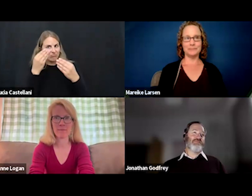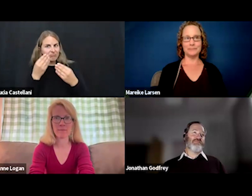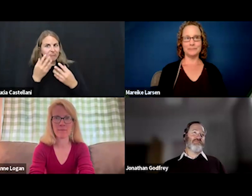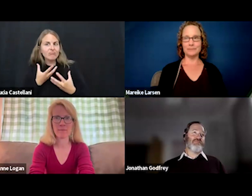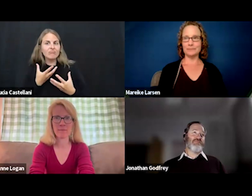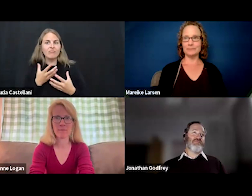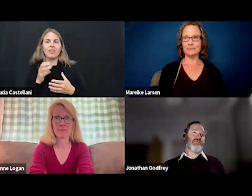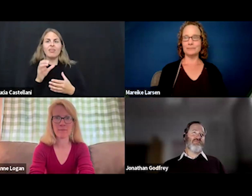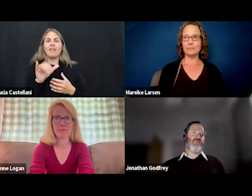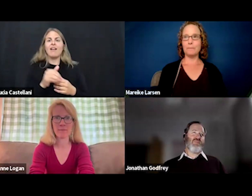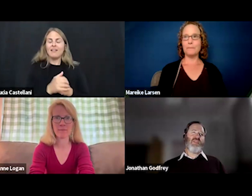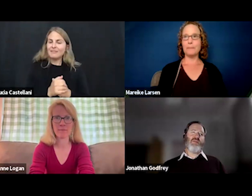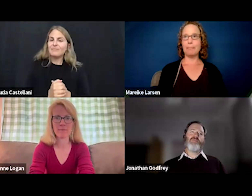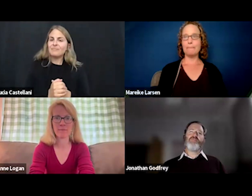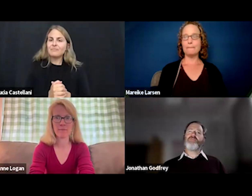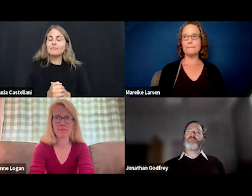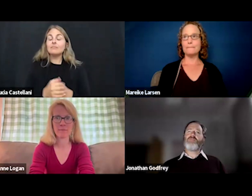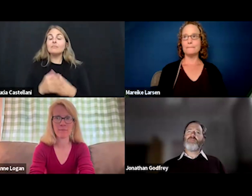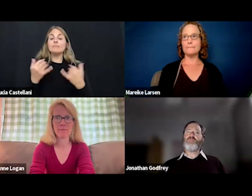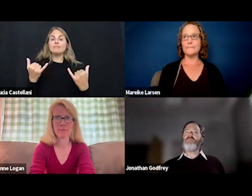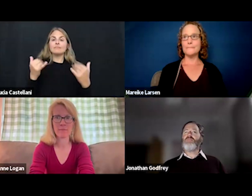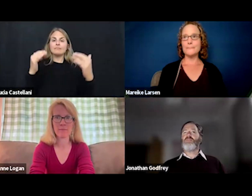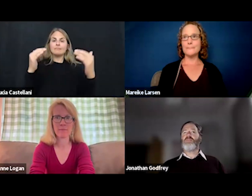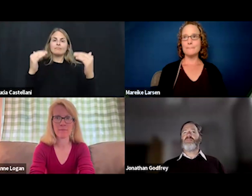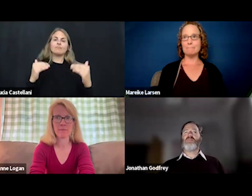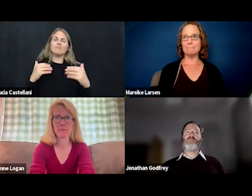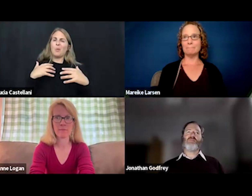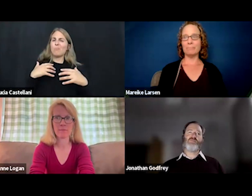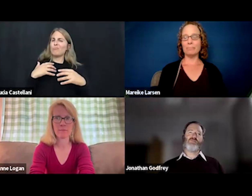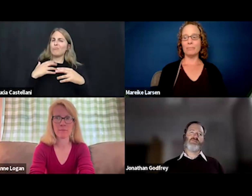Next, we're going to move into some brief lightning talks.